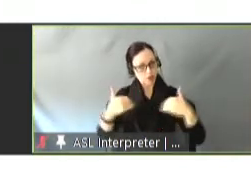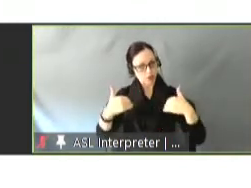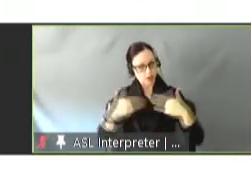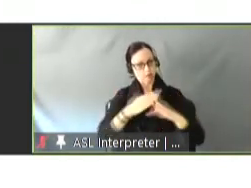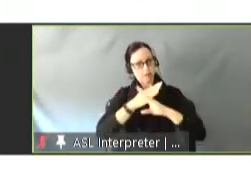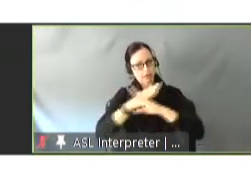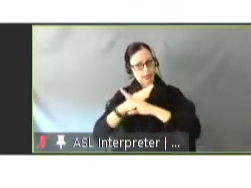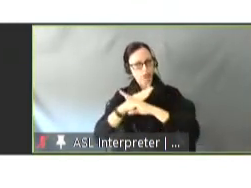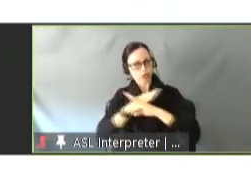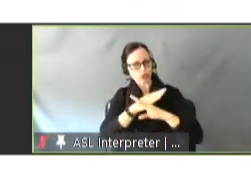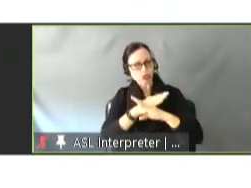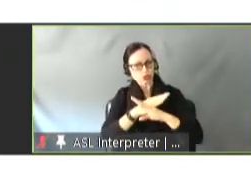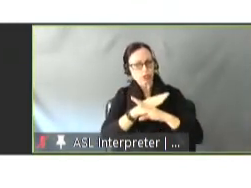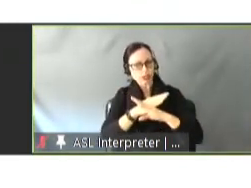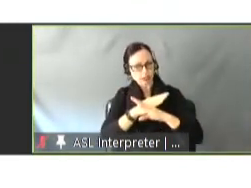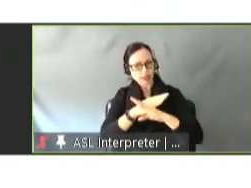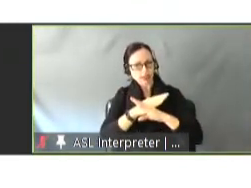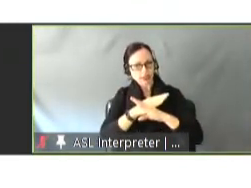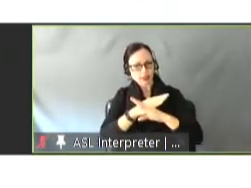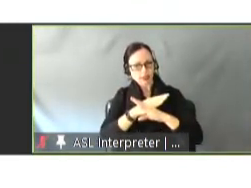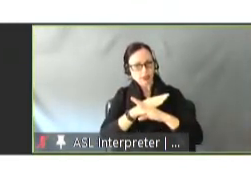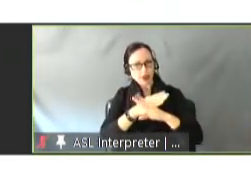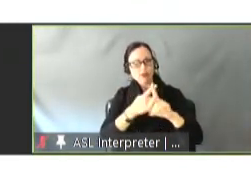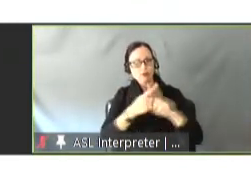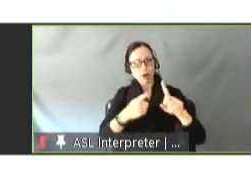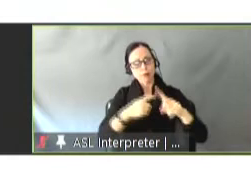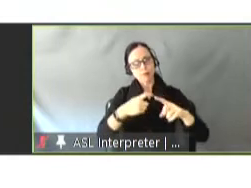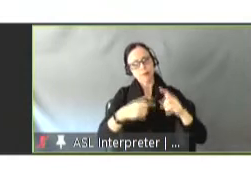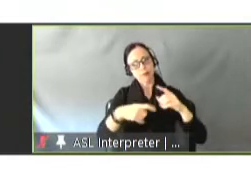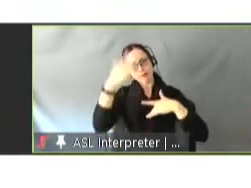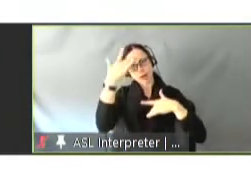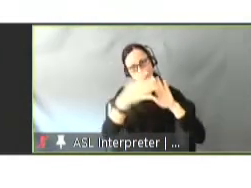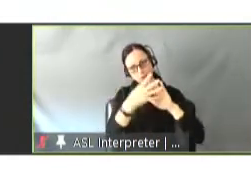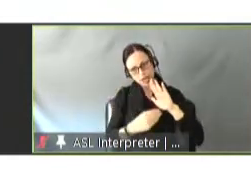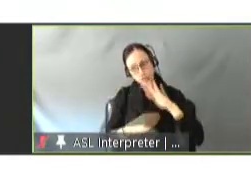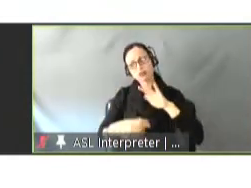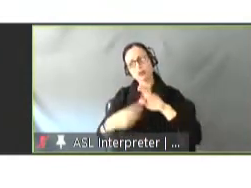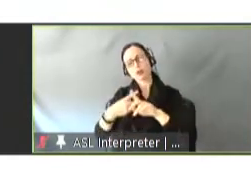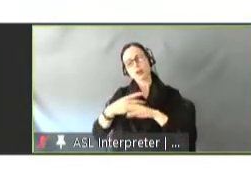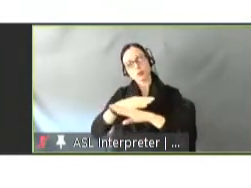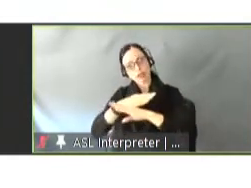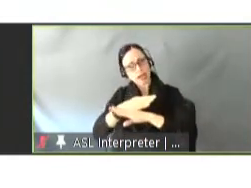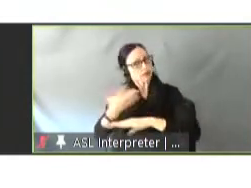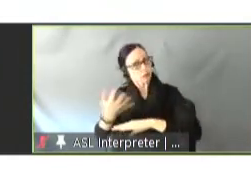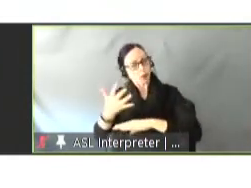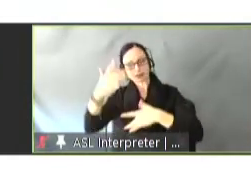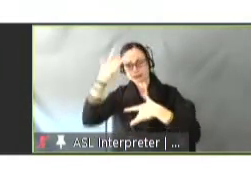from viral replication and from disease in this particular model. But those animals that got